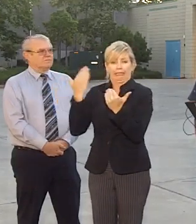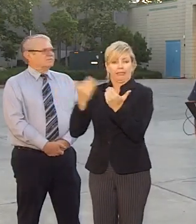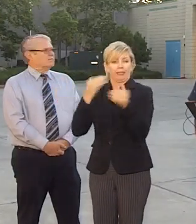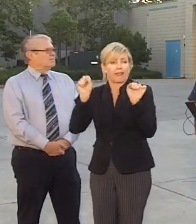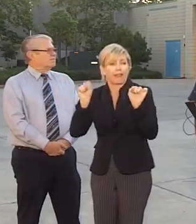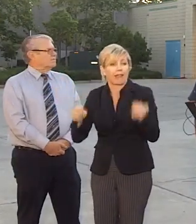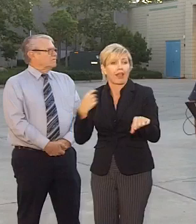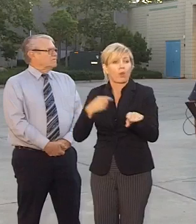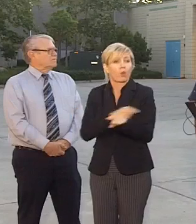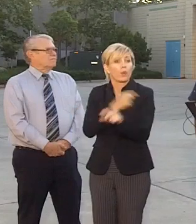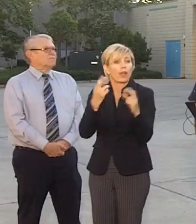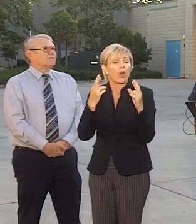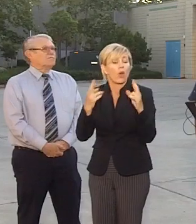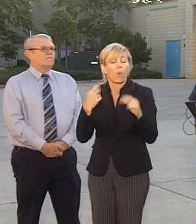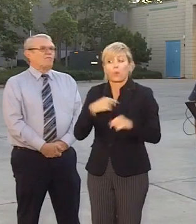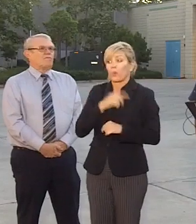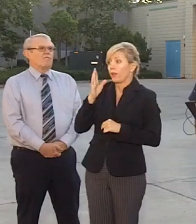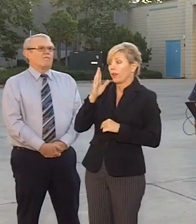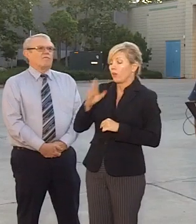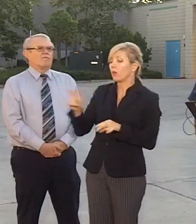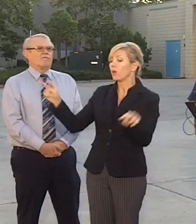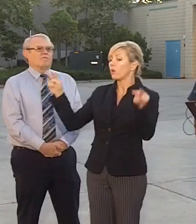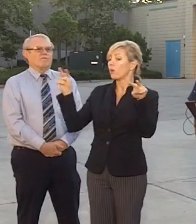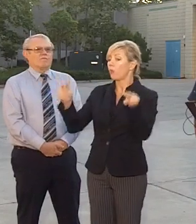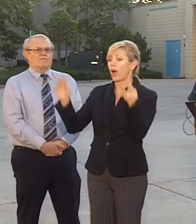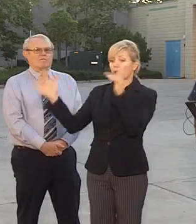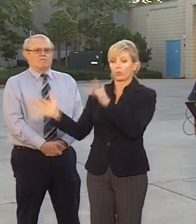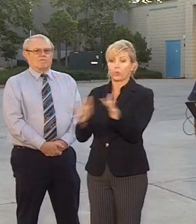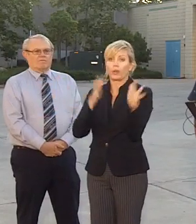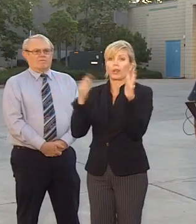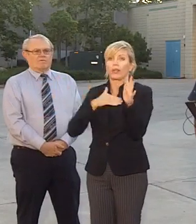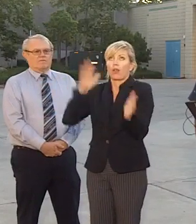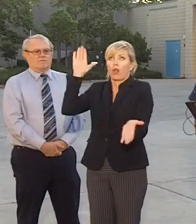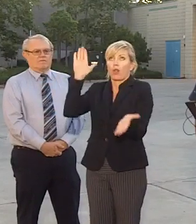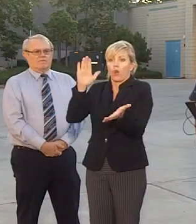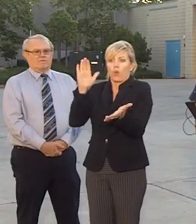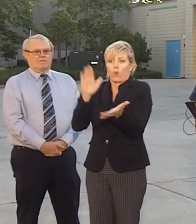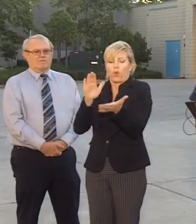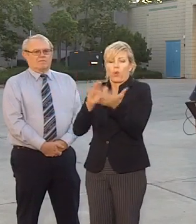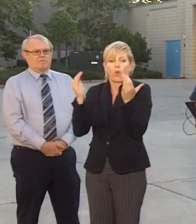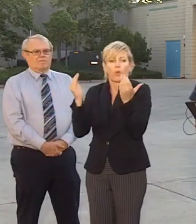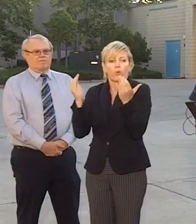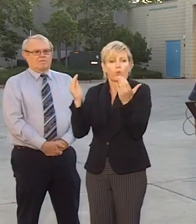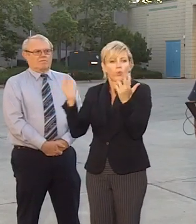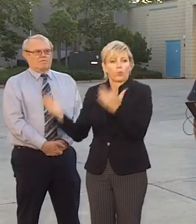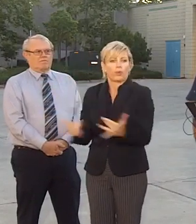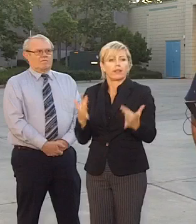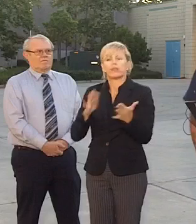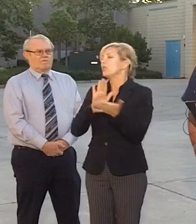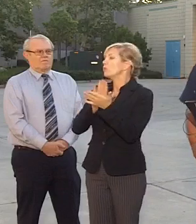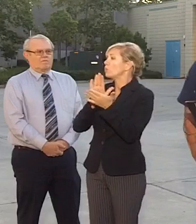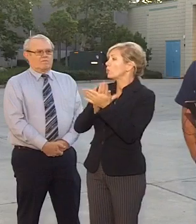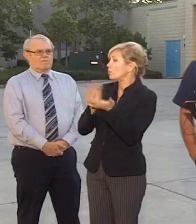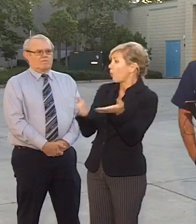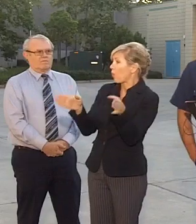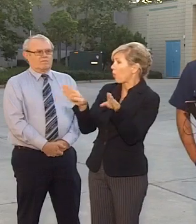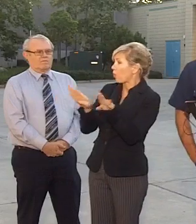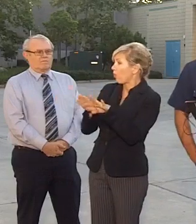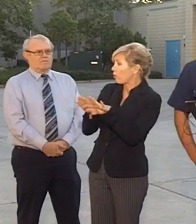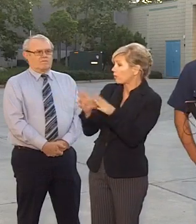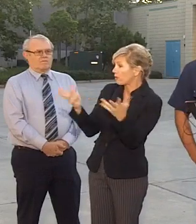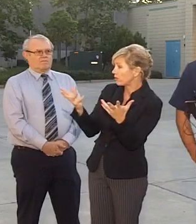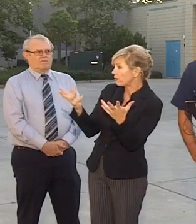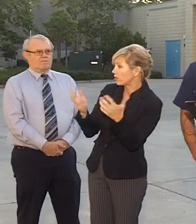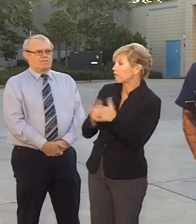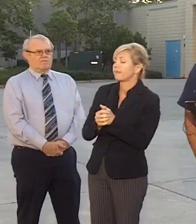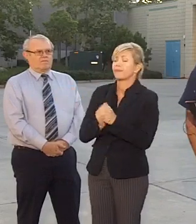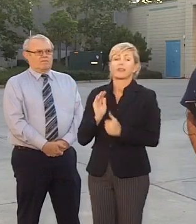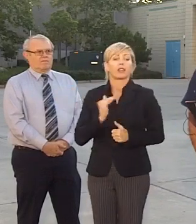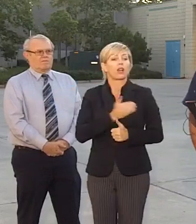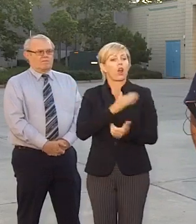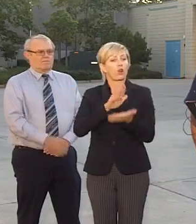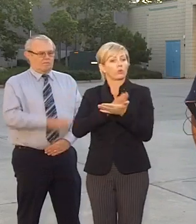we're keeping a real close eye on the weather that the winds stay low school our schools I believe in